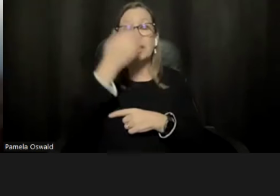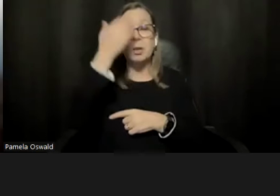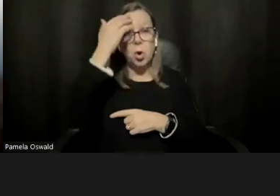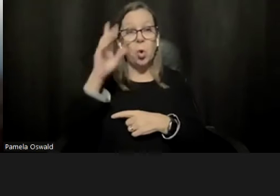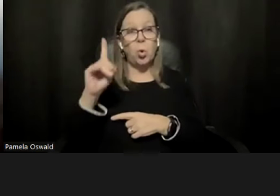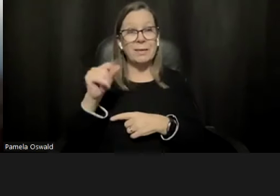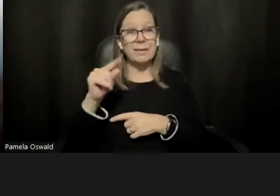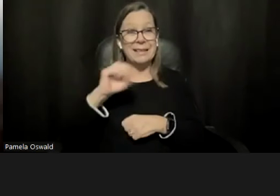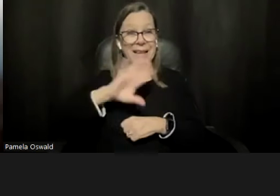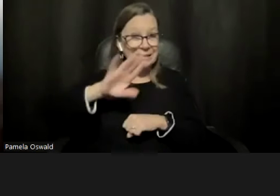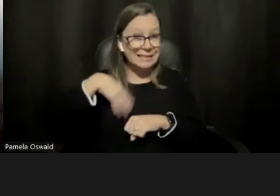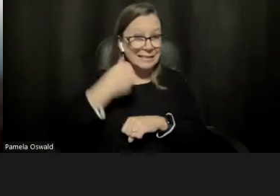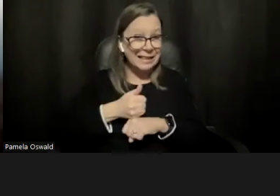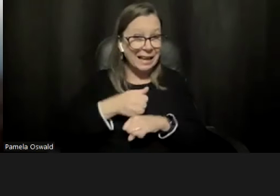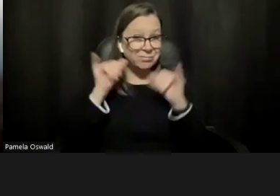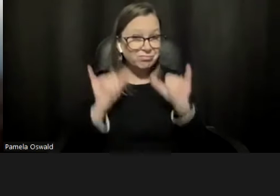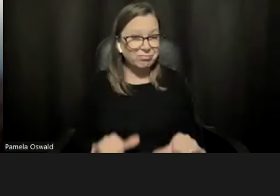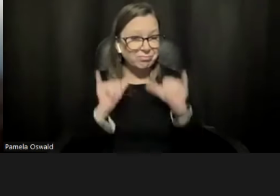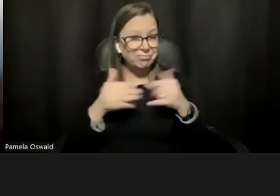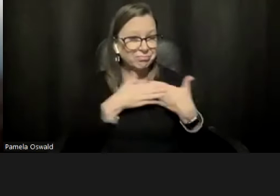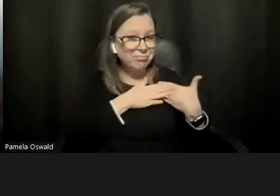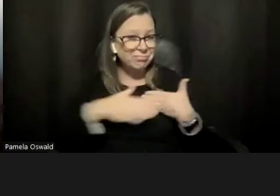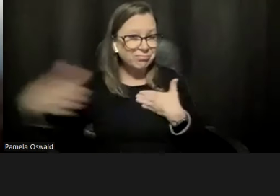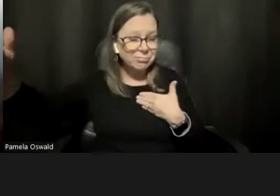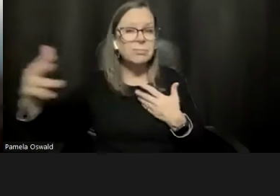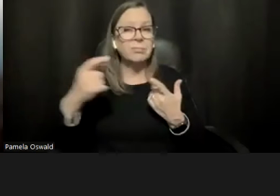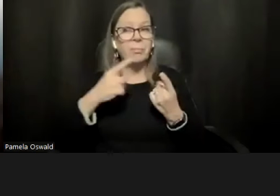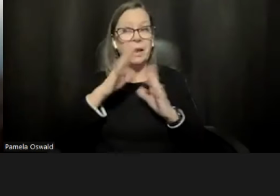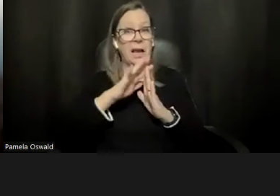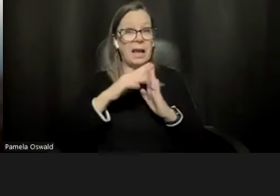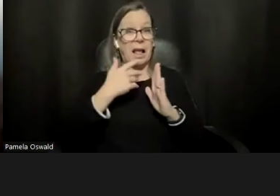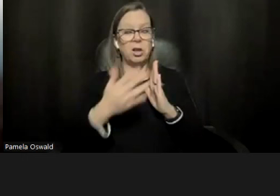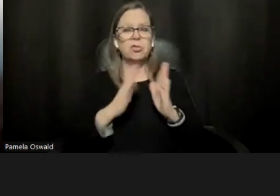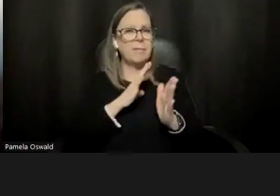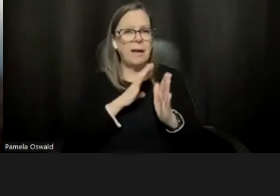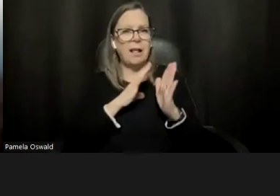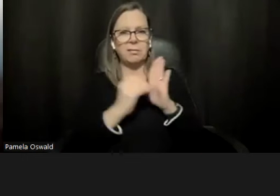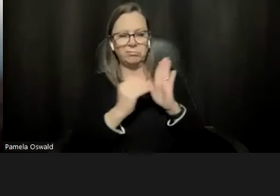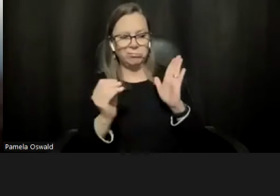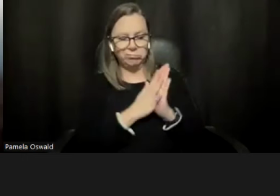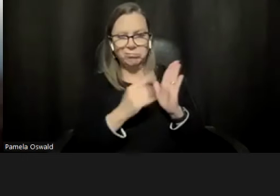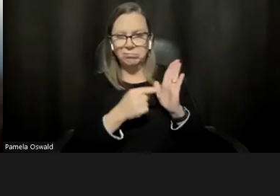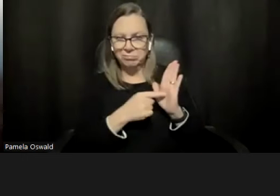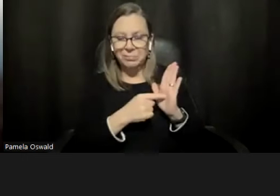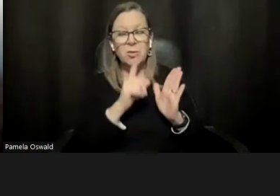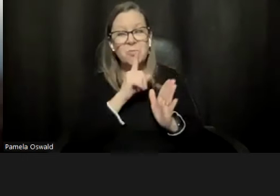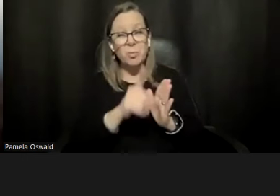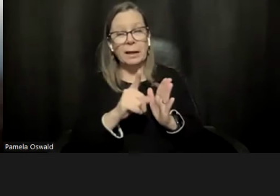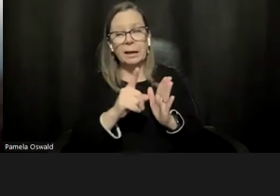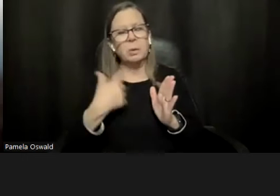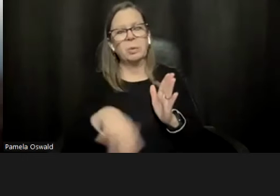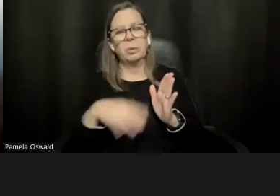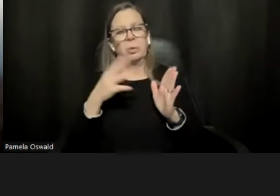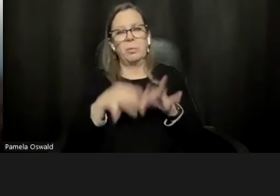be, way ahead in our calendars, that goes a long way, now it is so just watch out, I